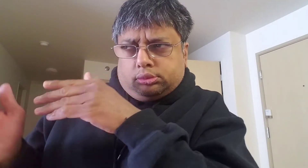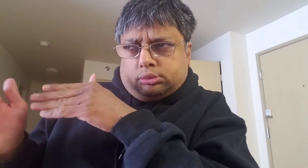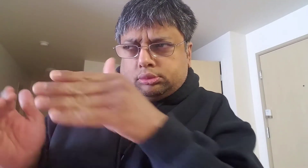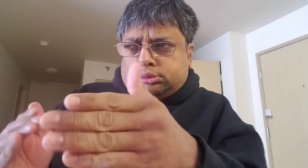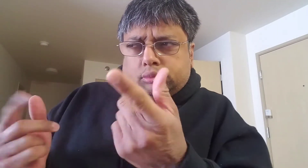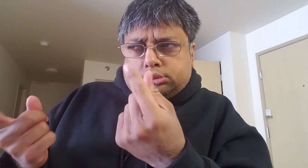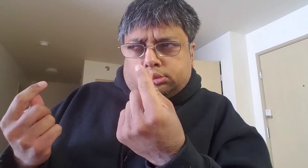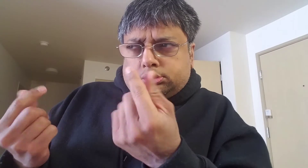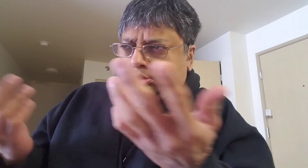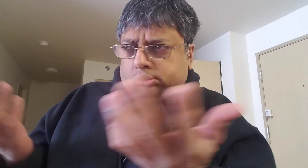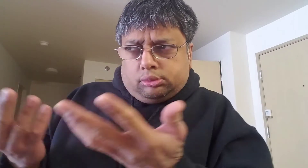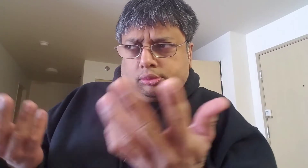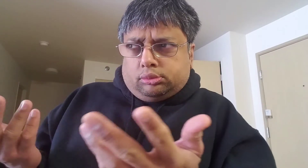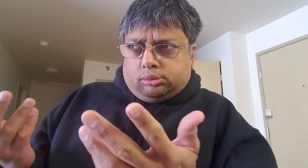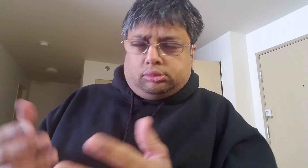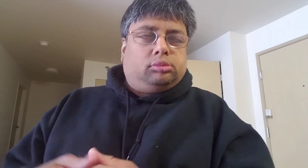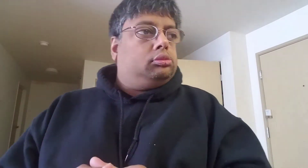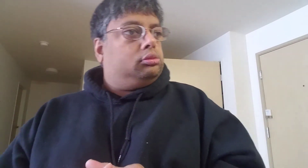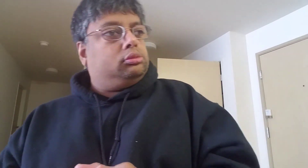"You plan do what?" (ASL)